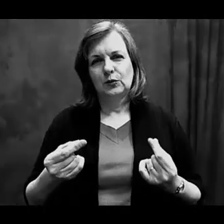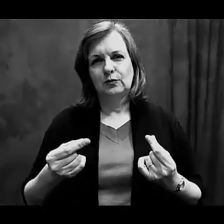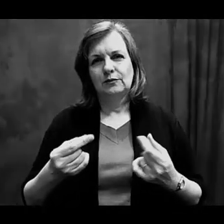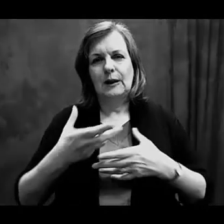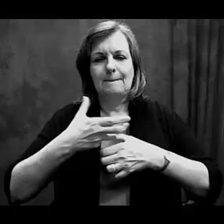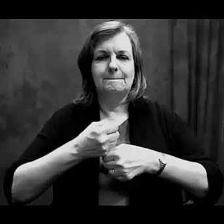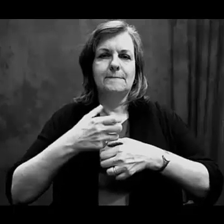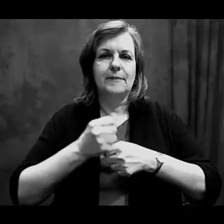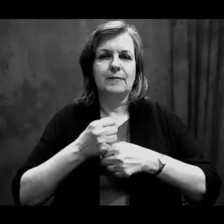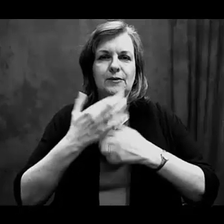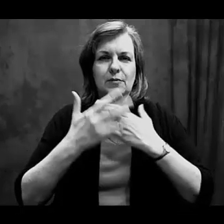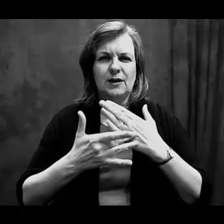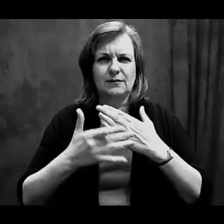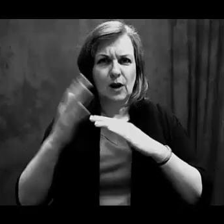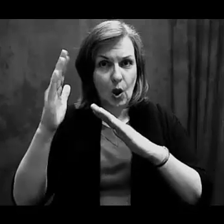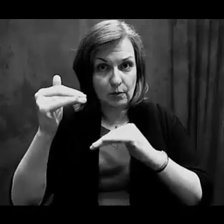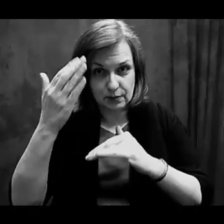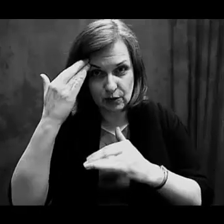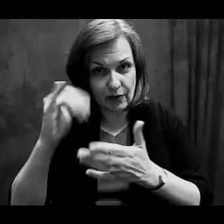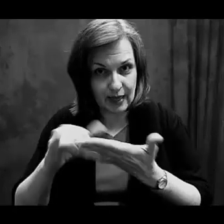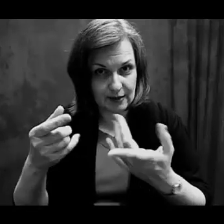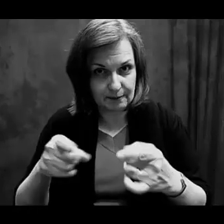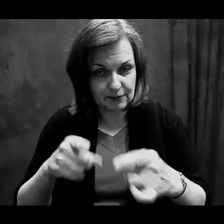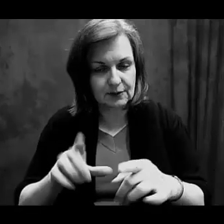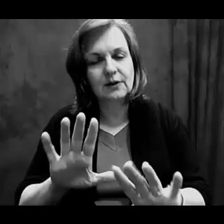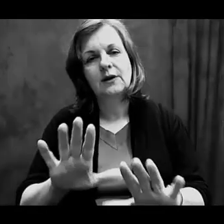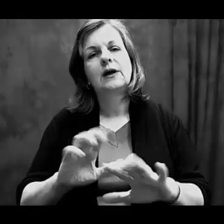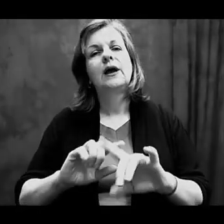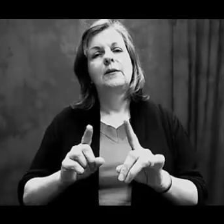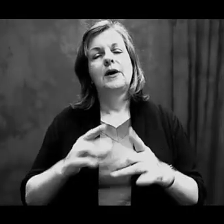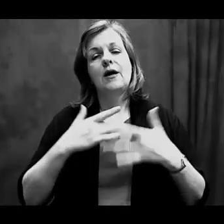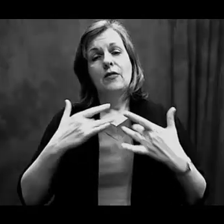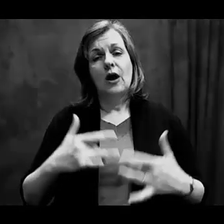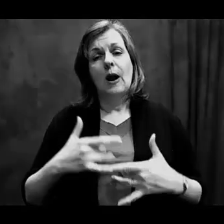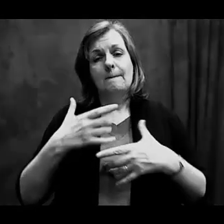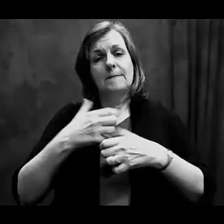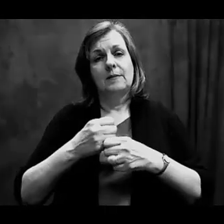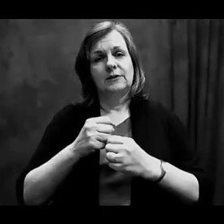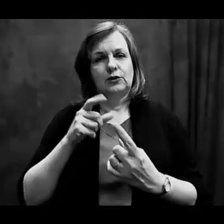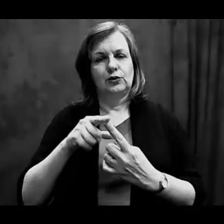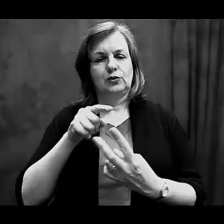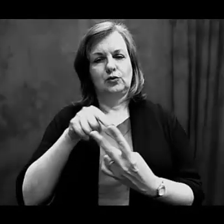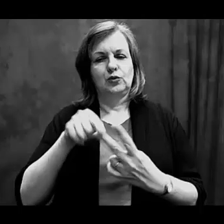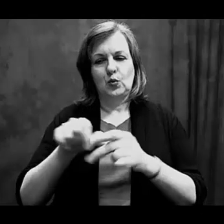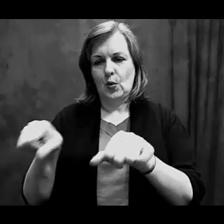that your heart is going to be pumping blood right -- I hope you know that!